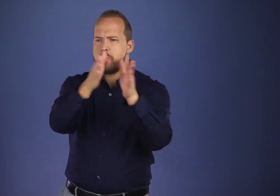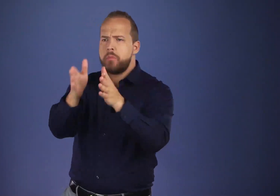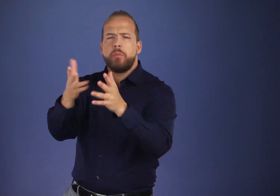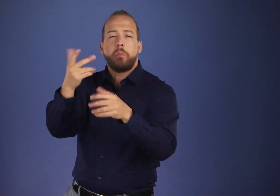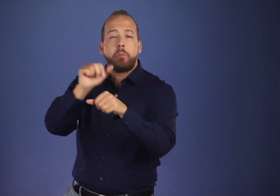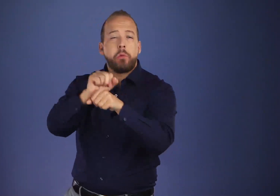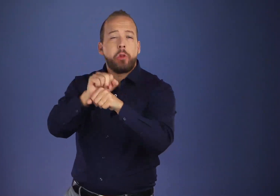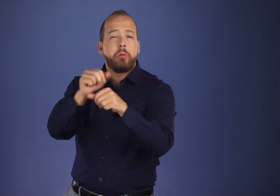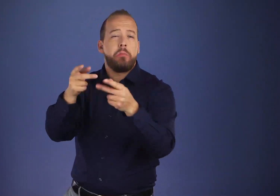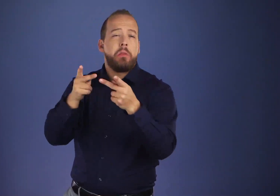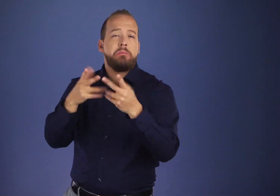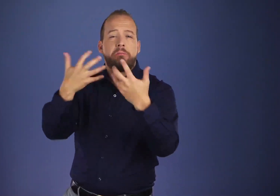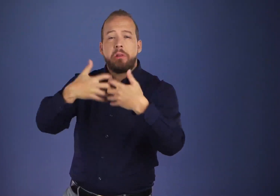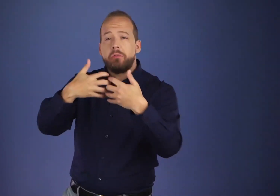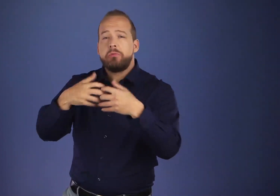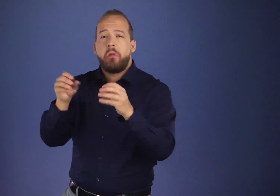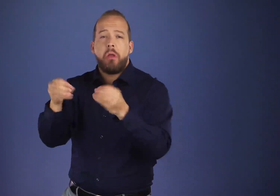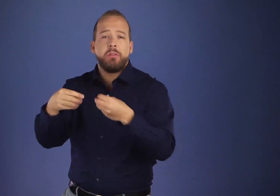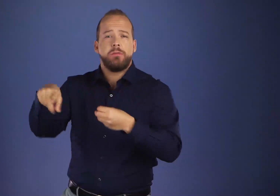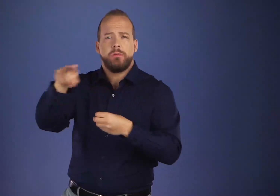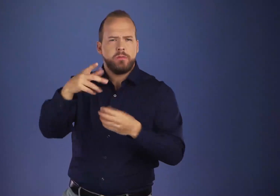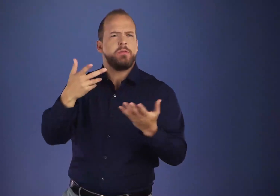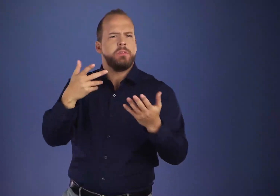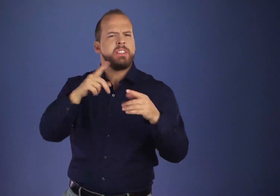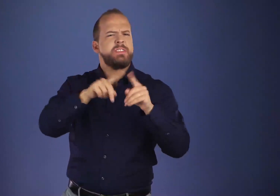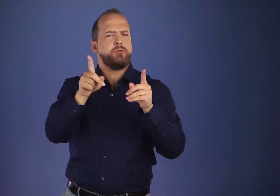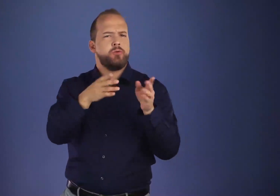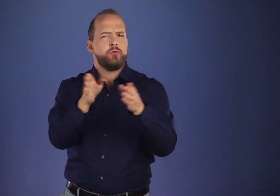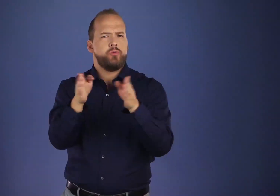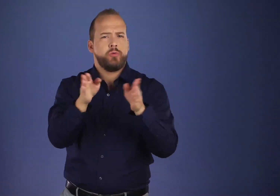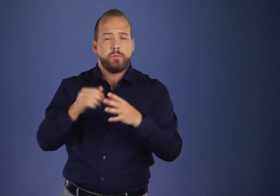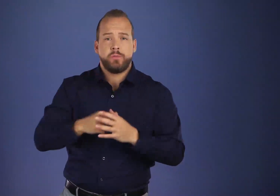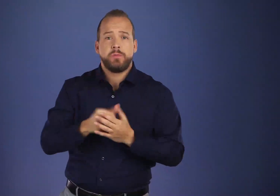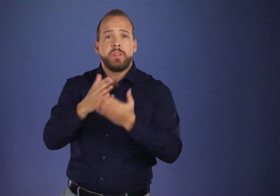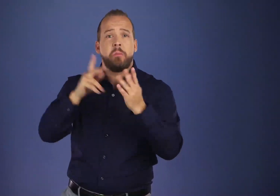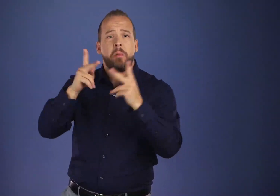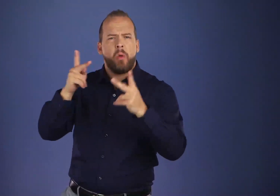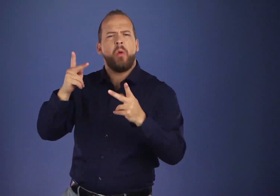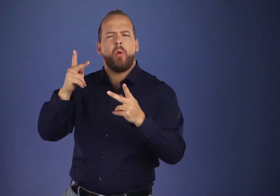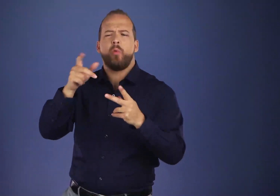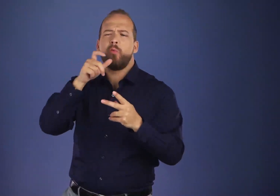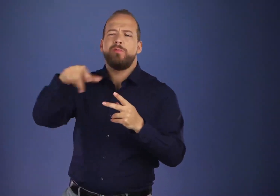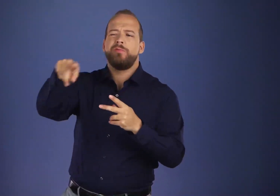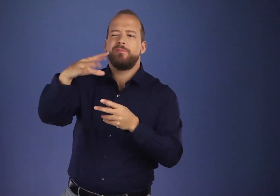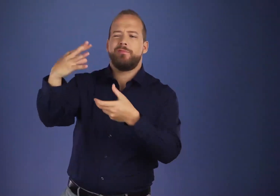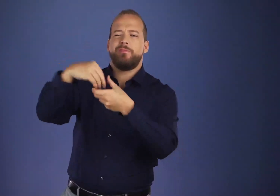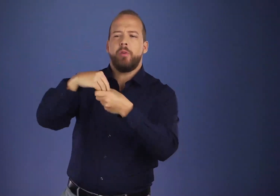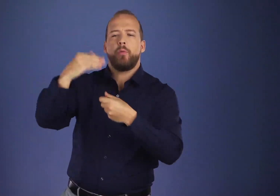Much the same approach will apply at the office or factory. We shall at once think of a few people